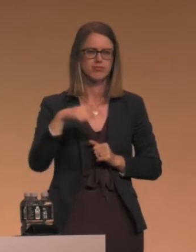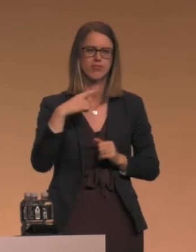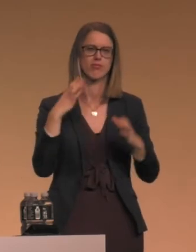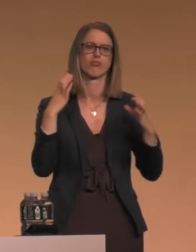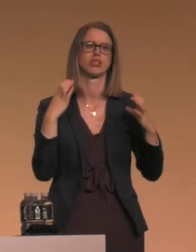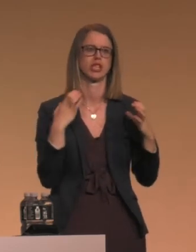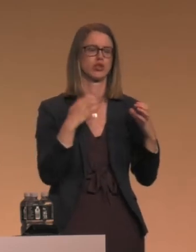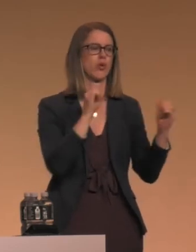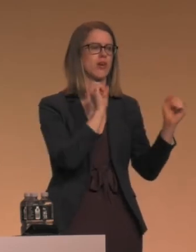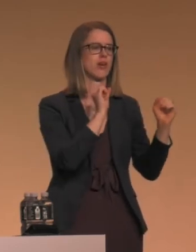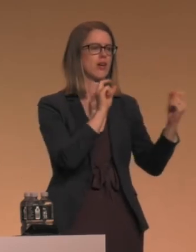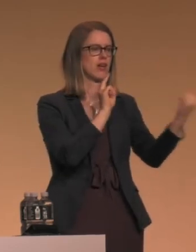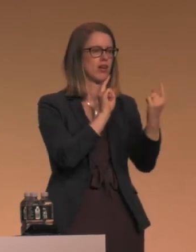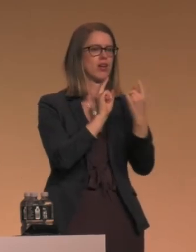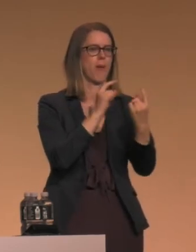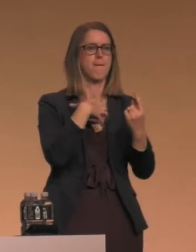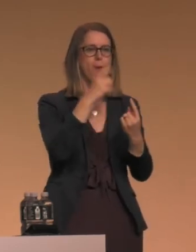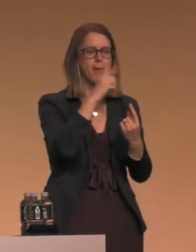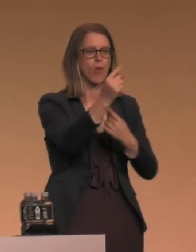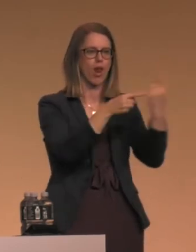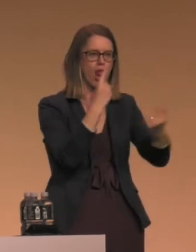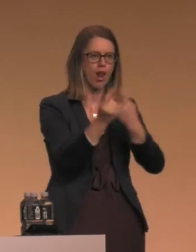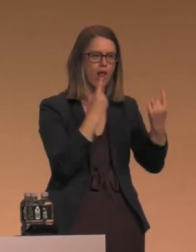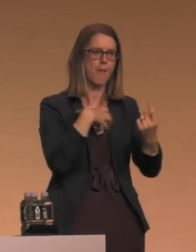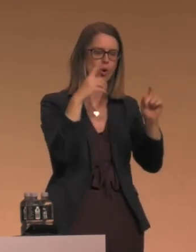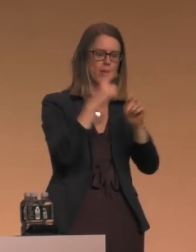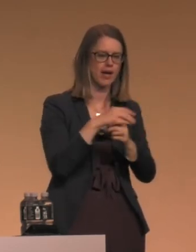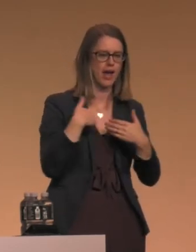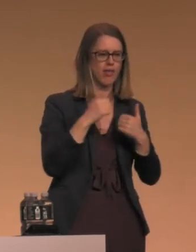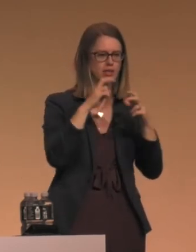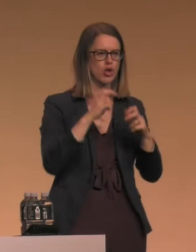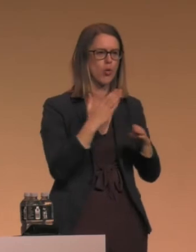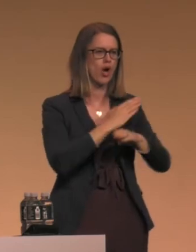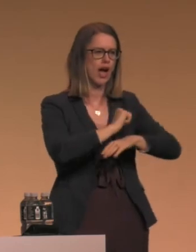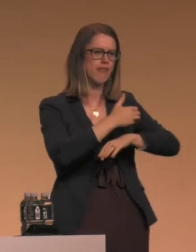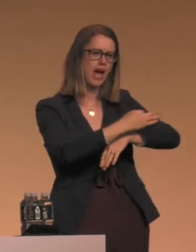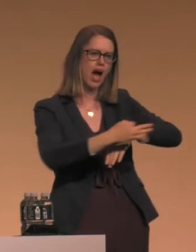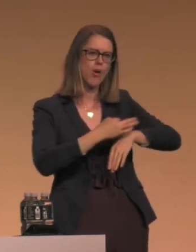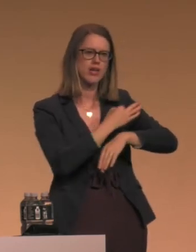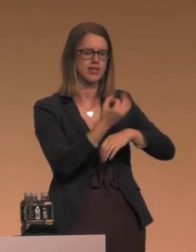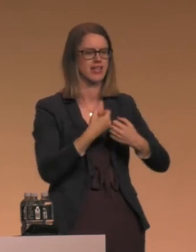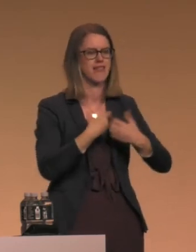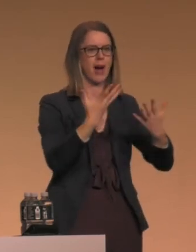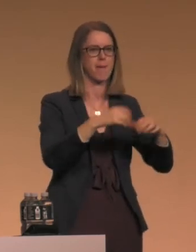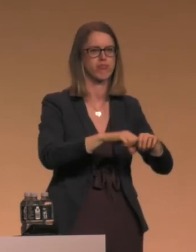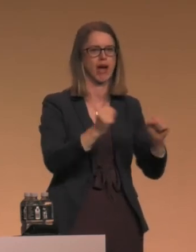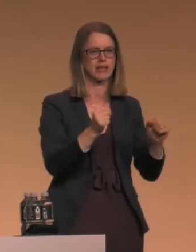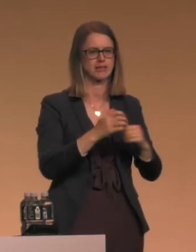to see more patients, to manage more complicated health issues, and to work after hours and to forgo more breaks for paperwork.